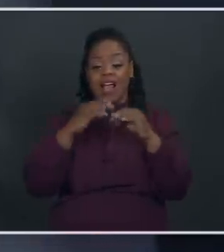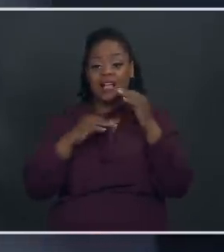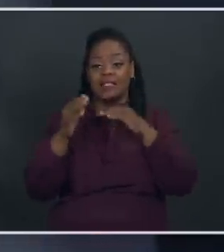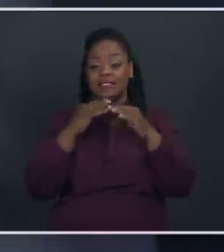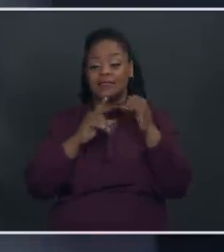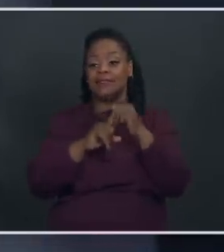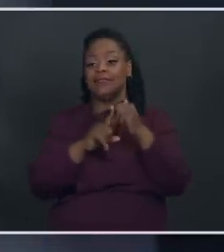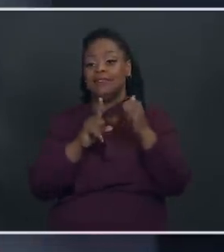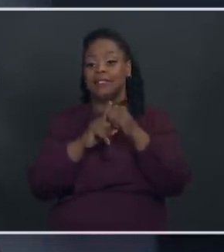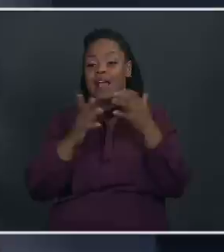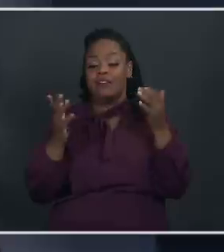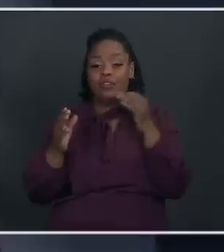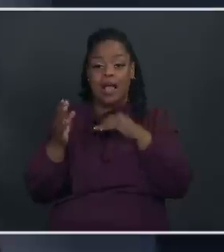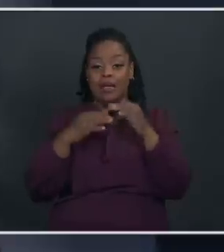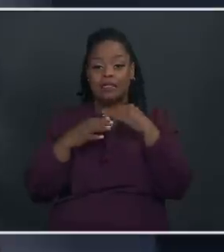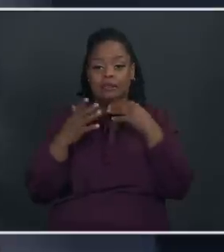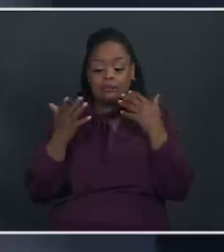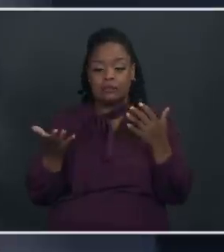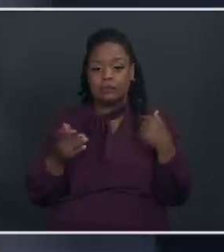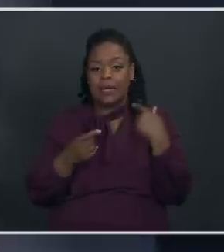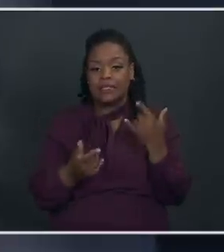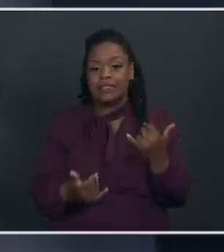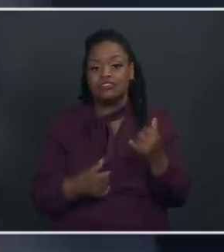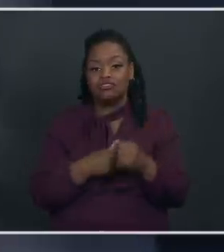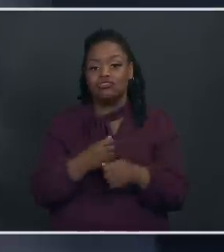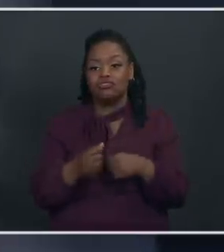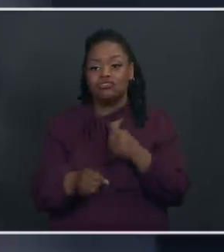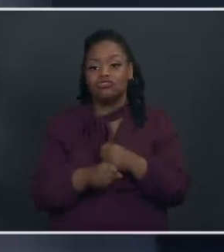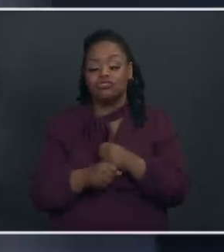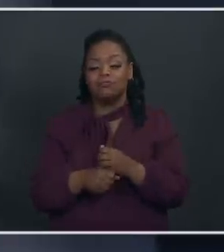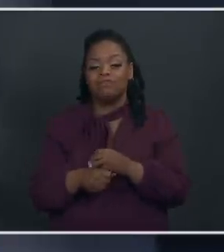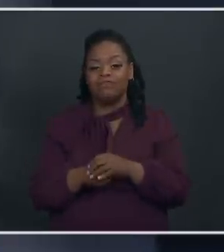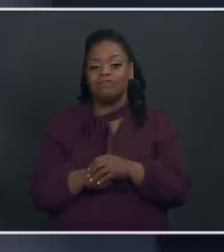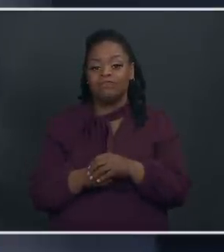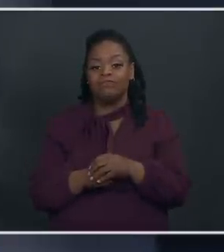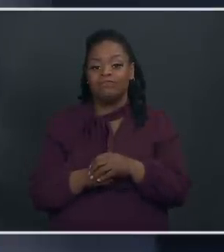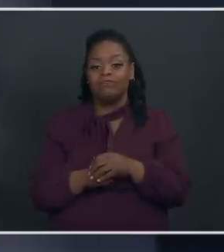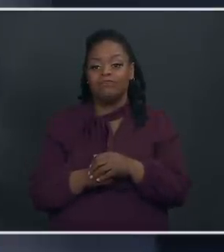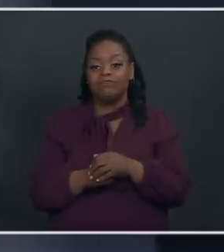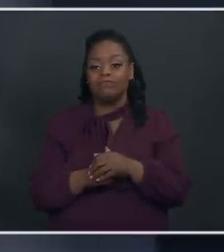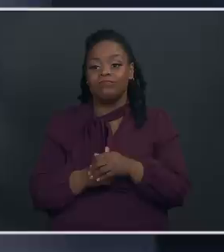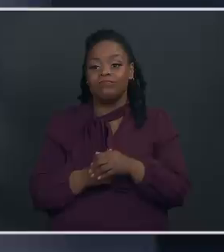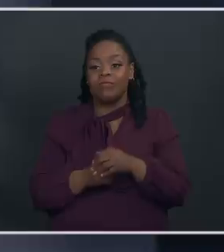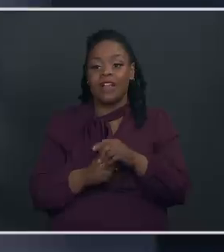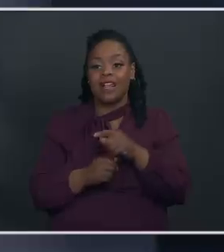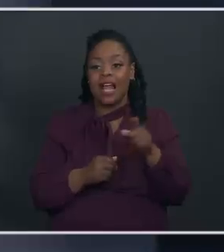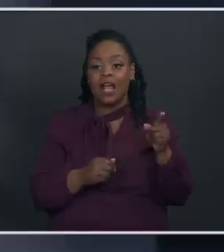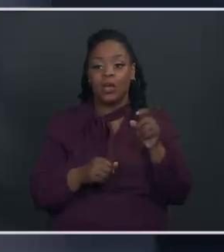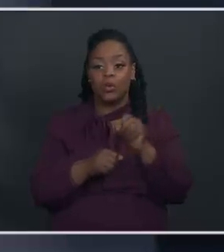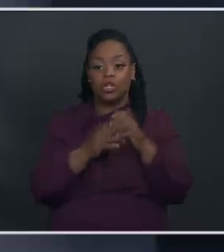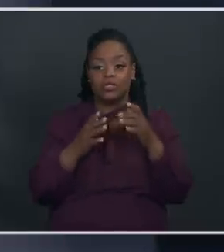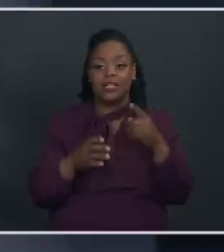they've been fed the notion that, somehow, dealing with climate is coming at their expense.